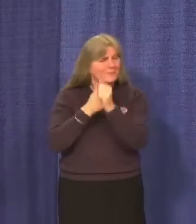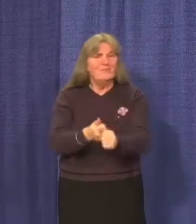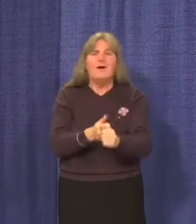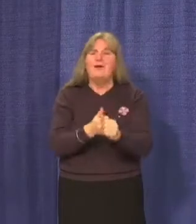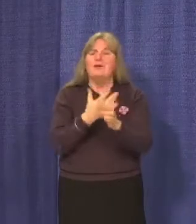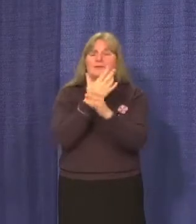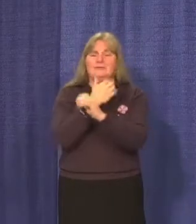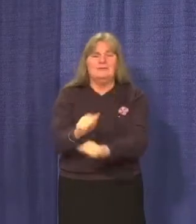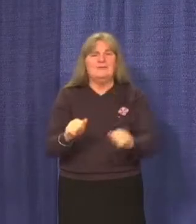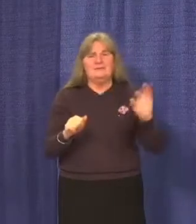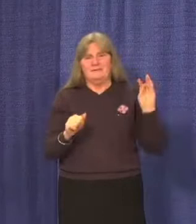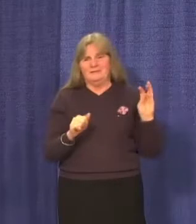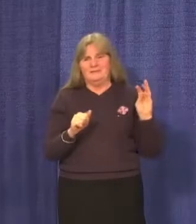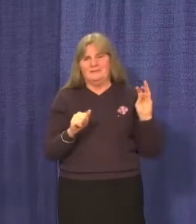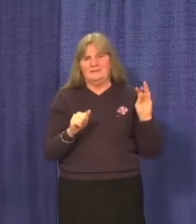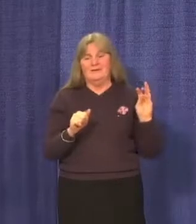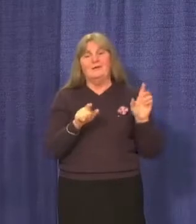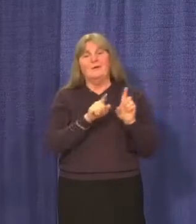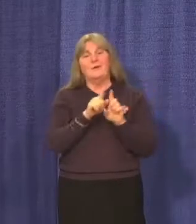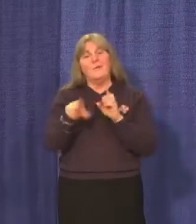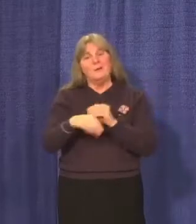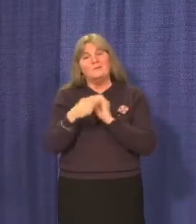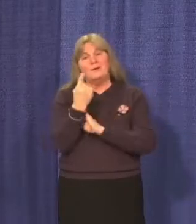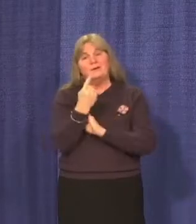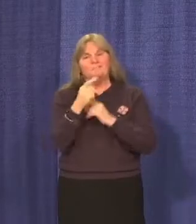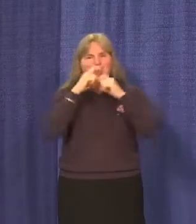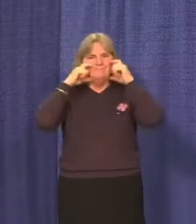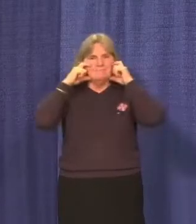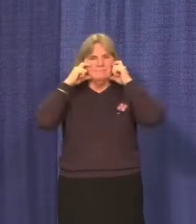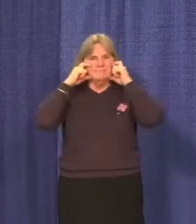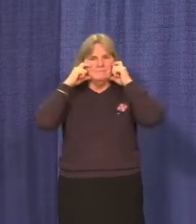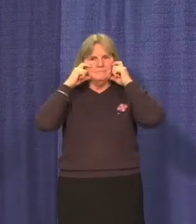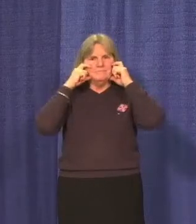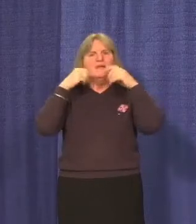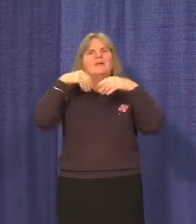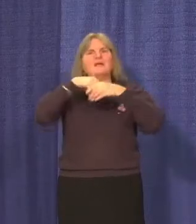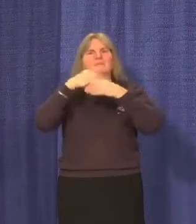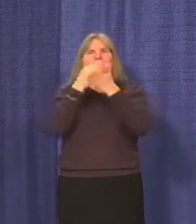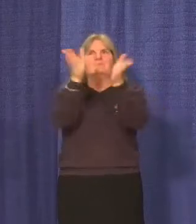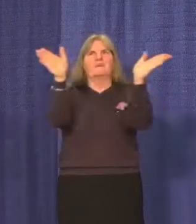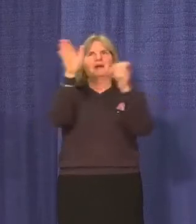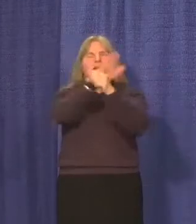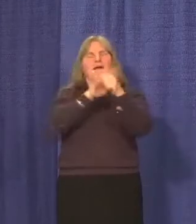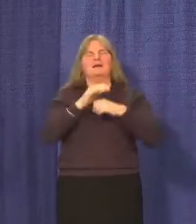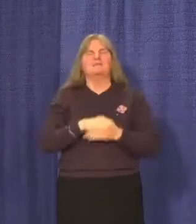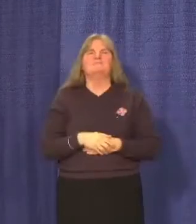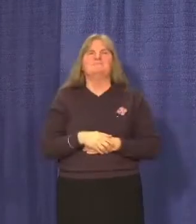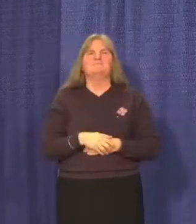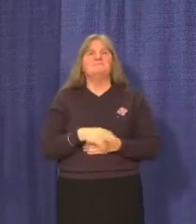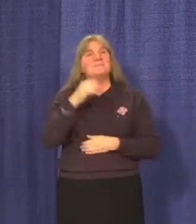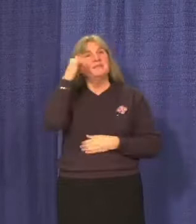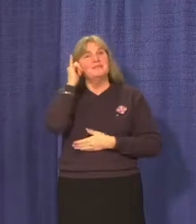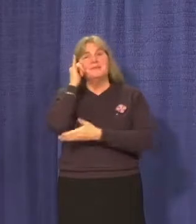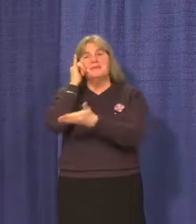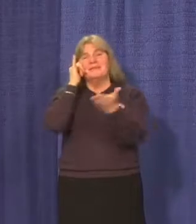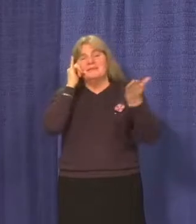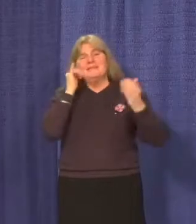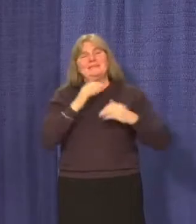Safe Six plus one. Mask up when you're in public. Yukoners again, we are still not